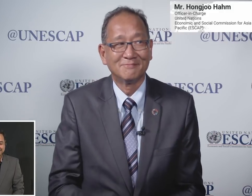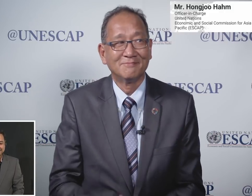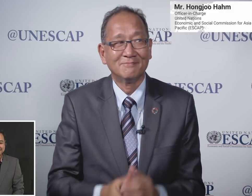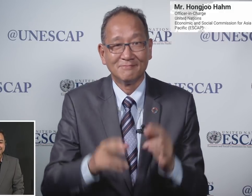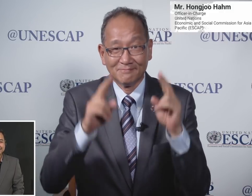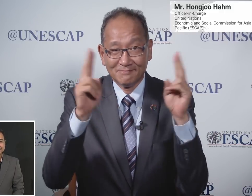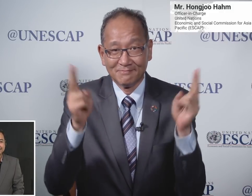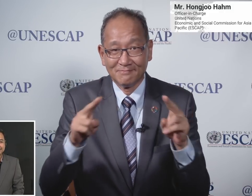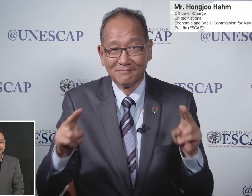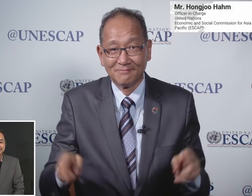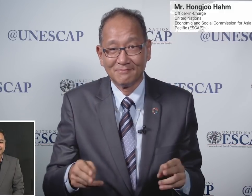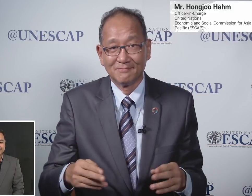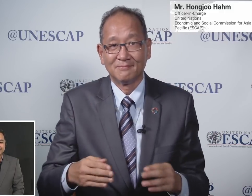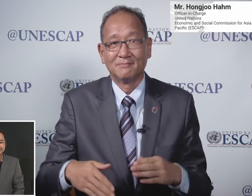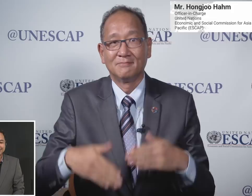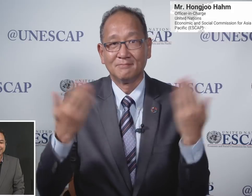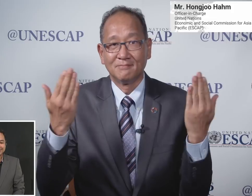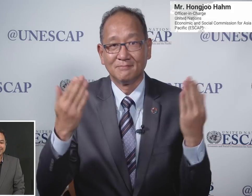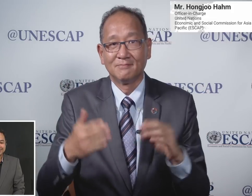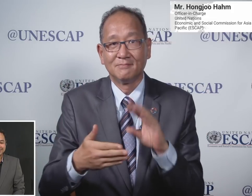and the Pacific, ESCAP. >> HONGJOO HAHM: Hello, everybody.